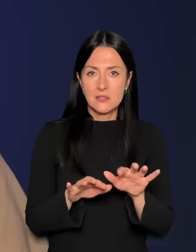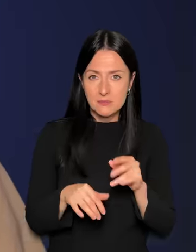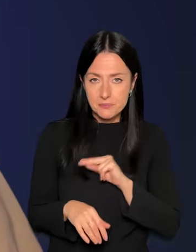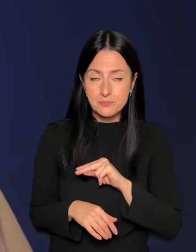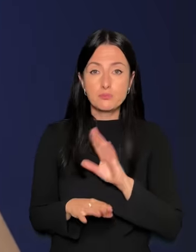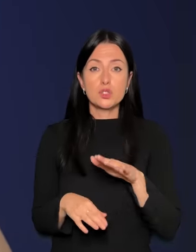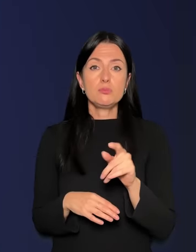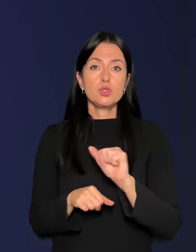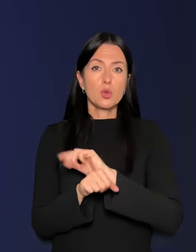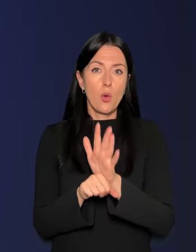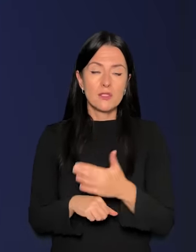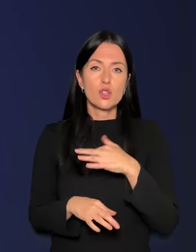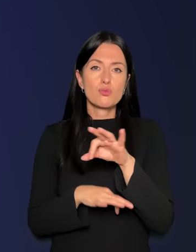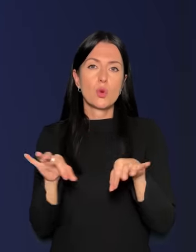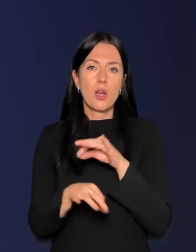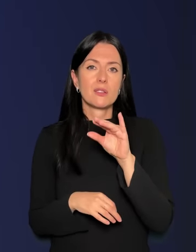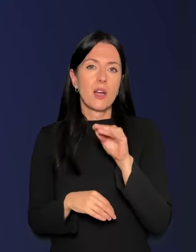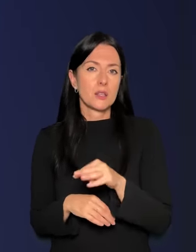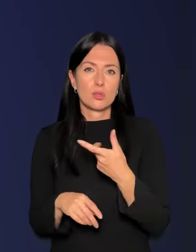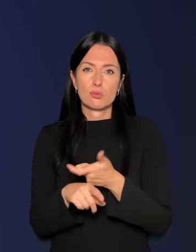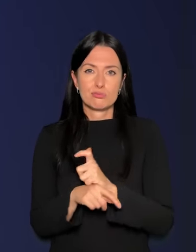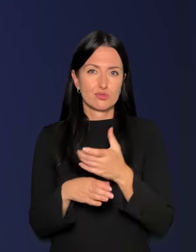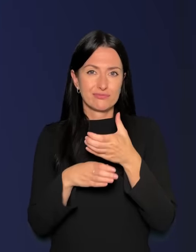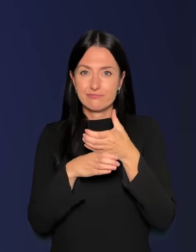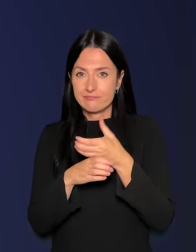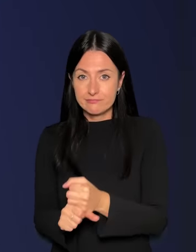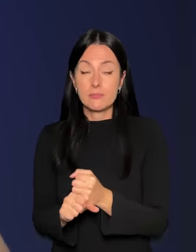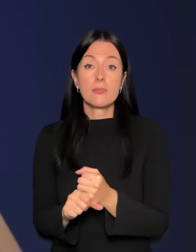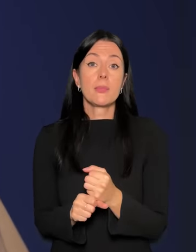Then COVID-19 happened, and our IT project was significantly reduced.